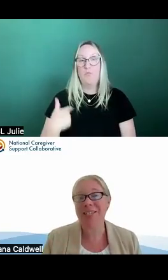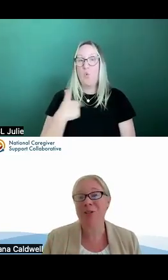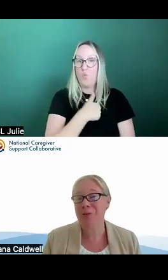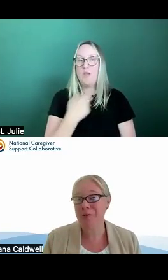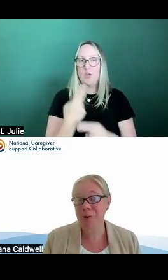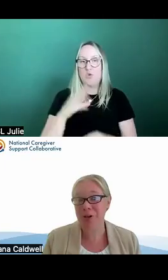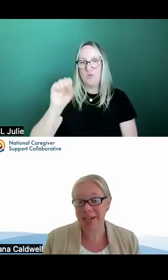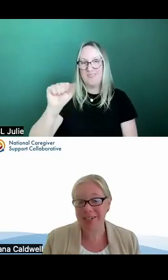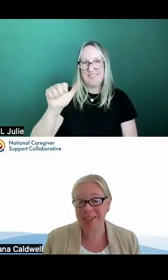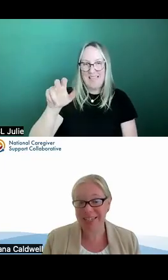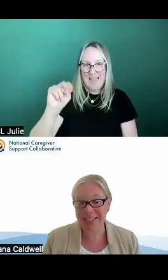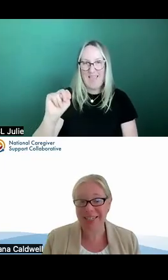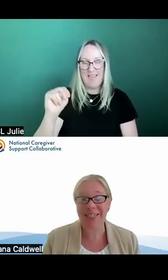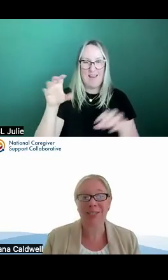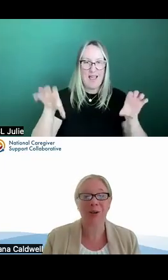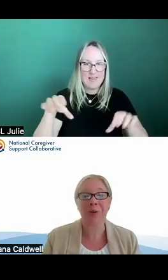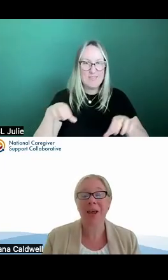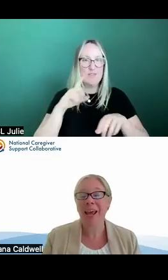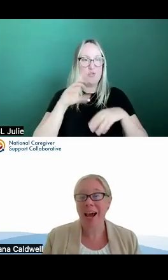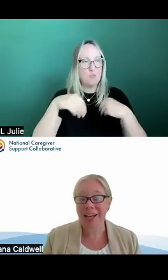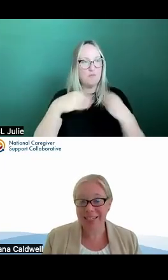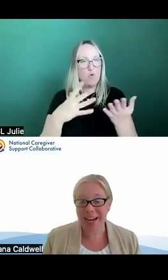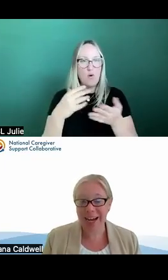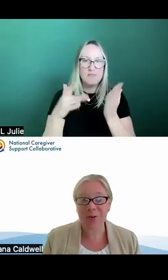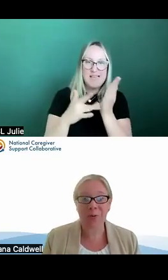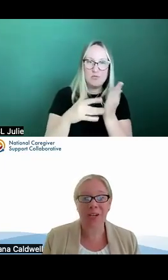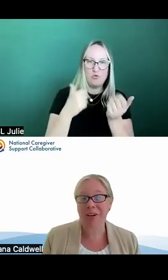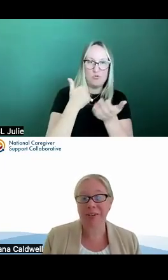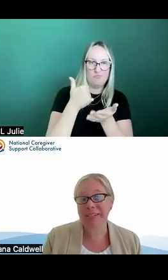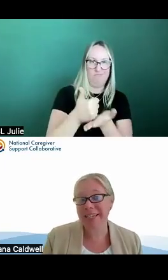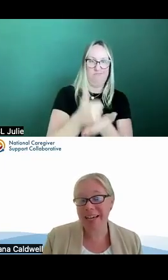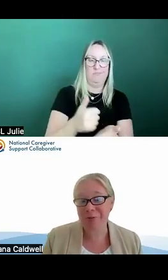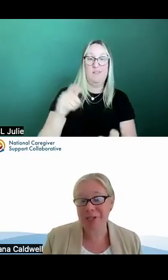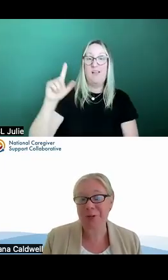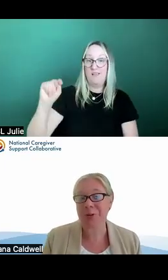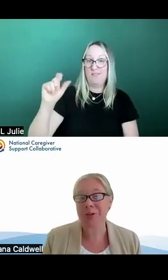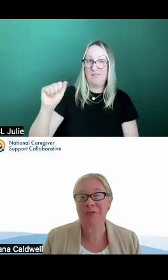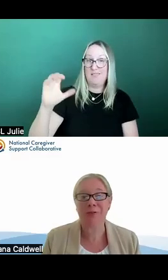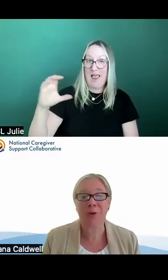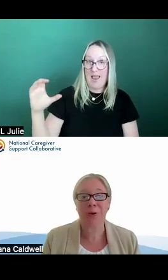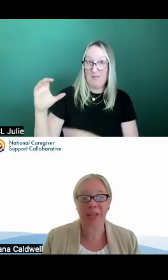to inform our technical assistance. So, as a TACC, we are a TA resource for the